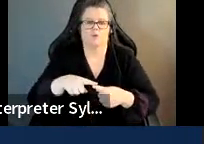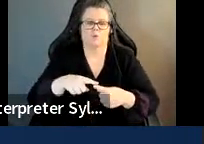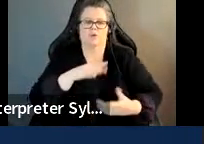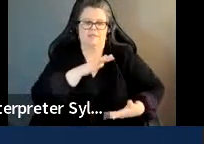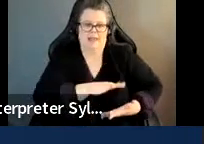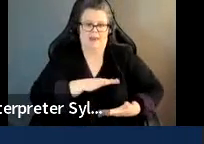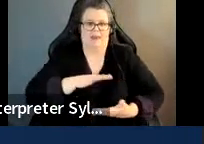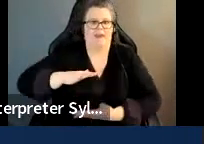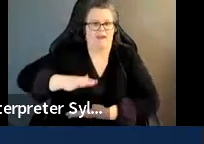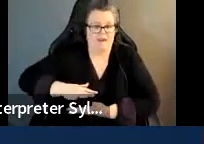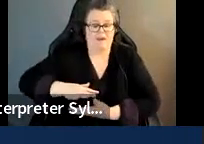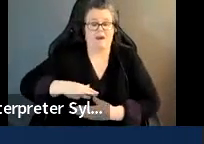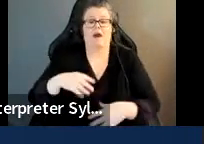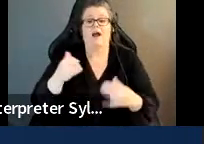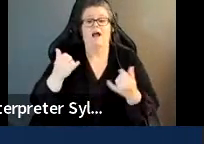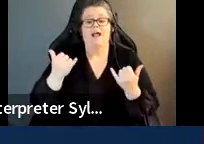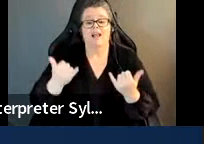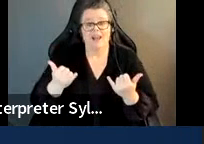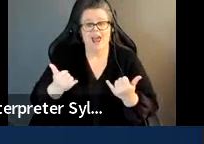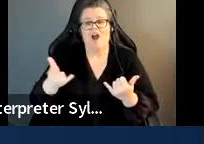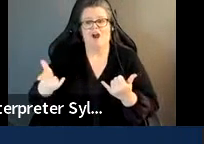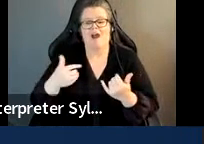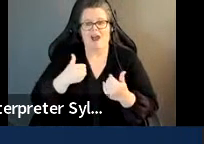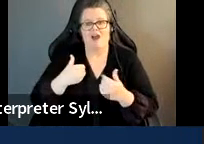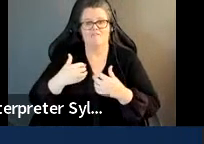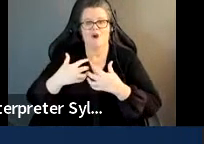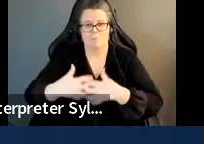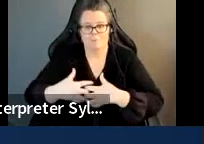And now they have machines that go down a lot lower.